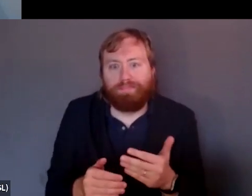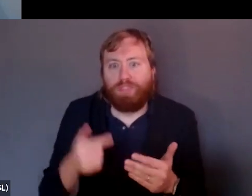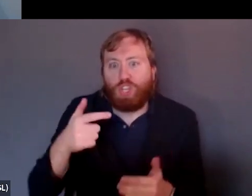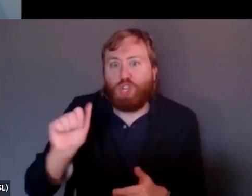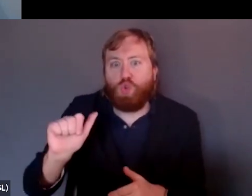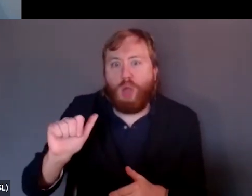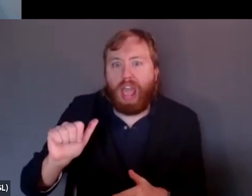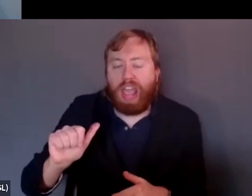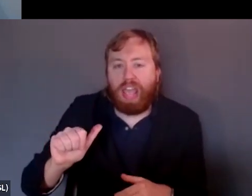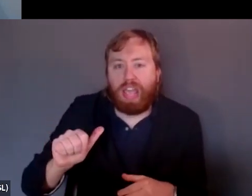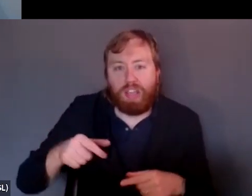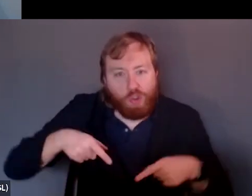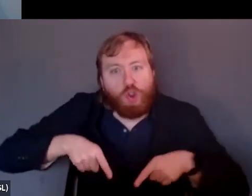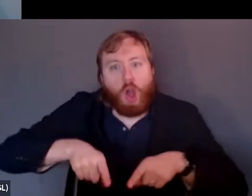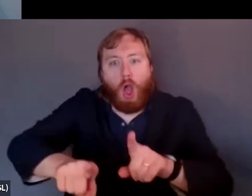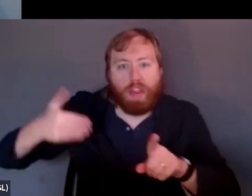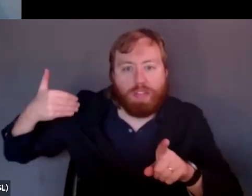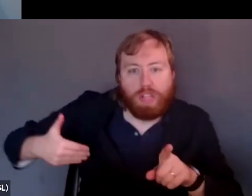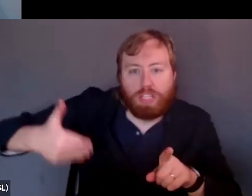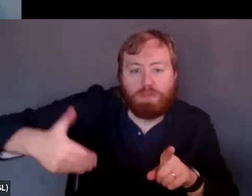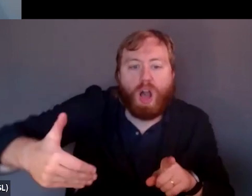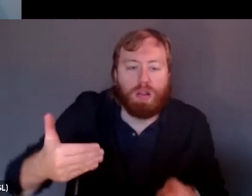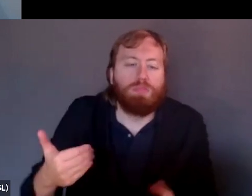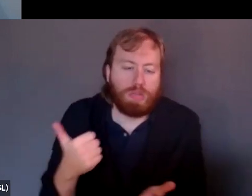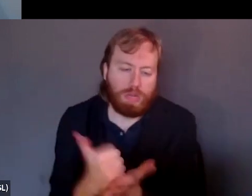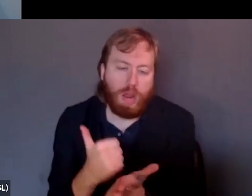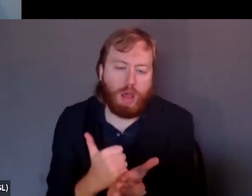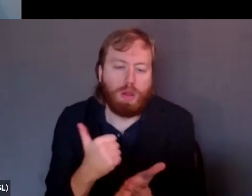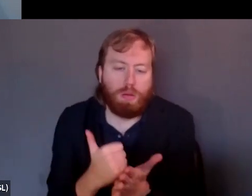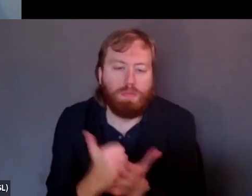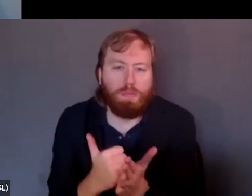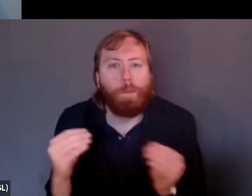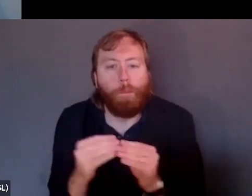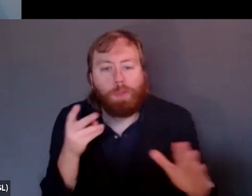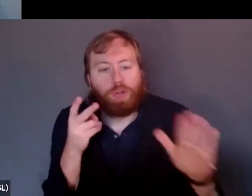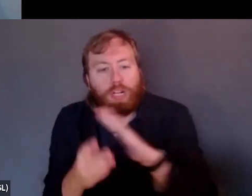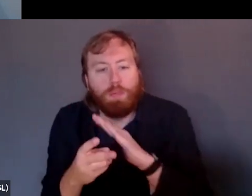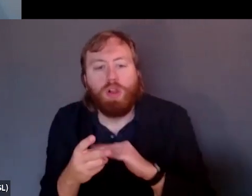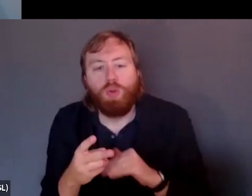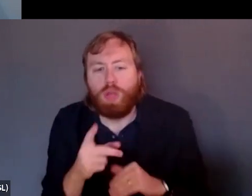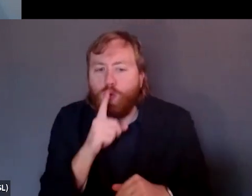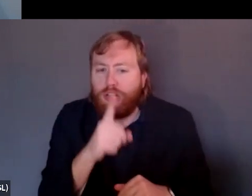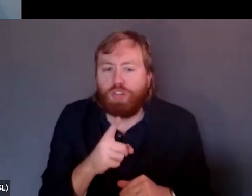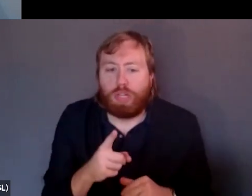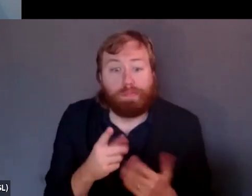We really just go on experience from similar projects of similar size as to how much budget we add for that part of the project.